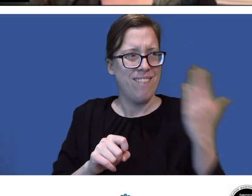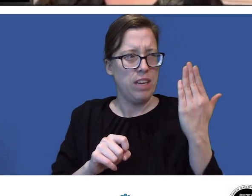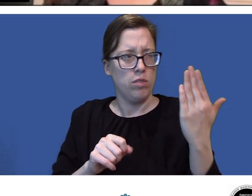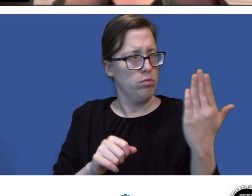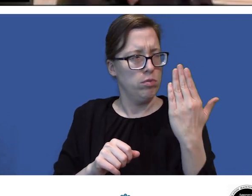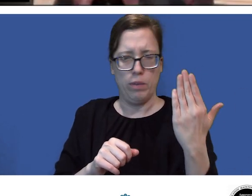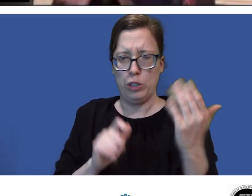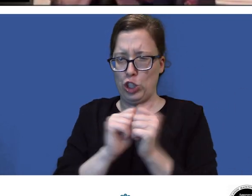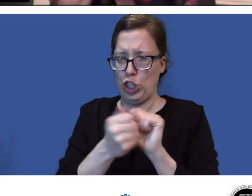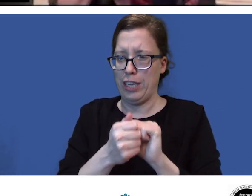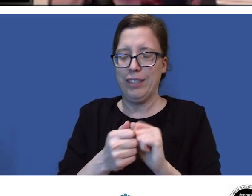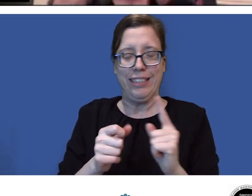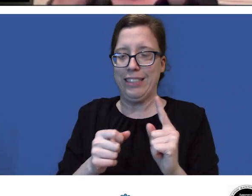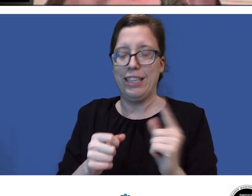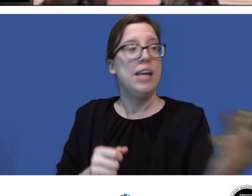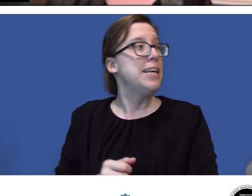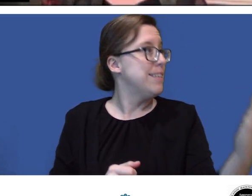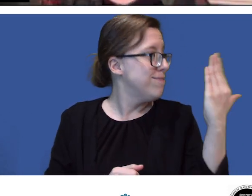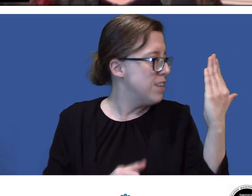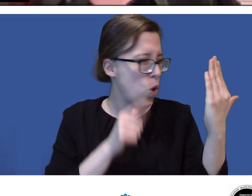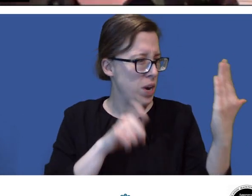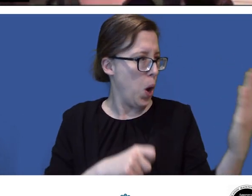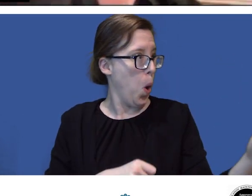You don't need to be in her face–(I shouldn't do that.)